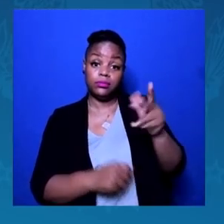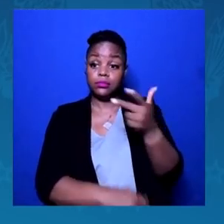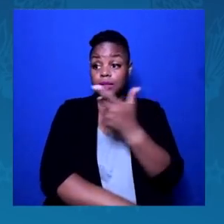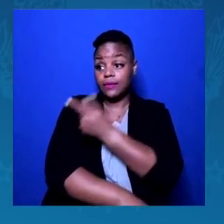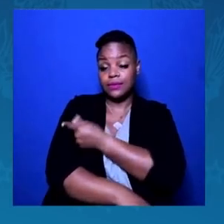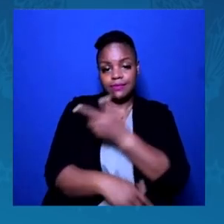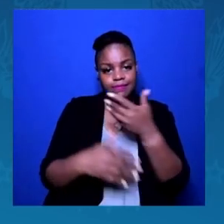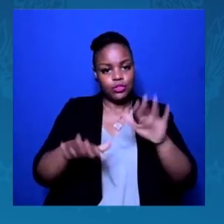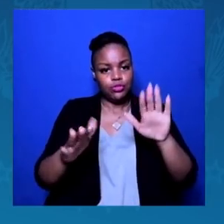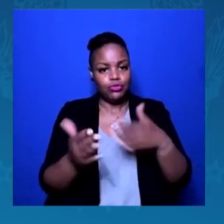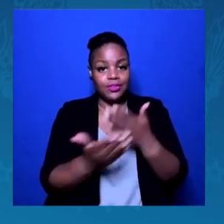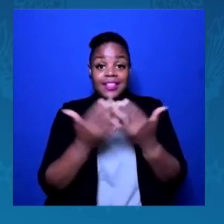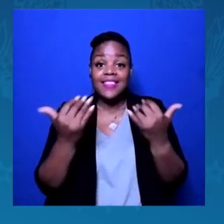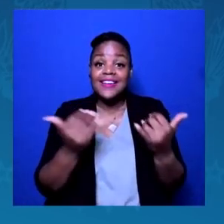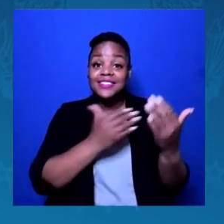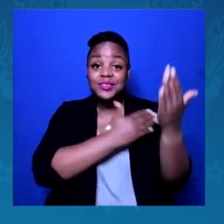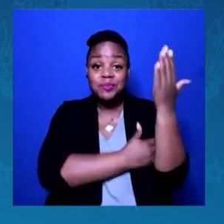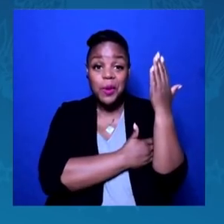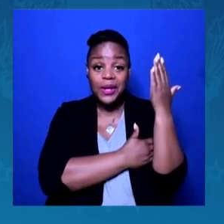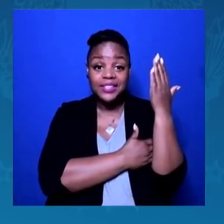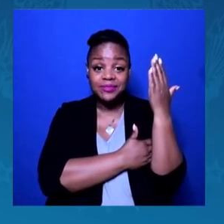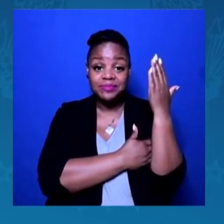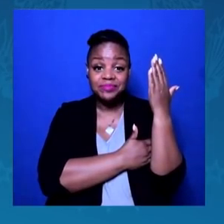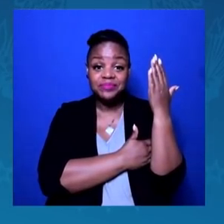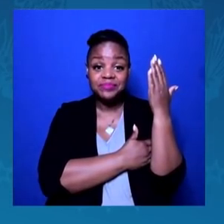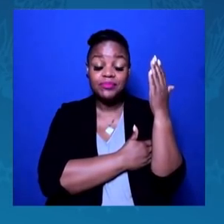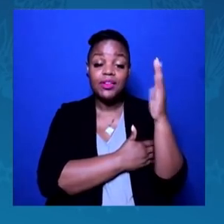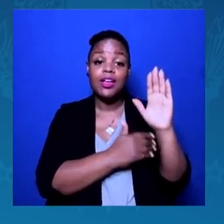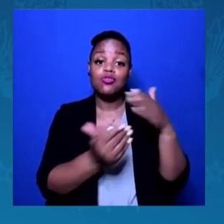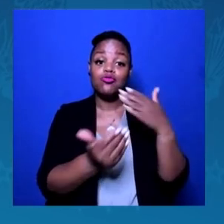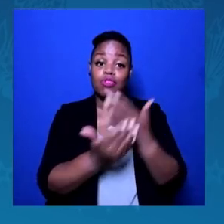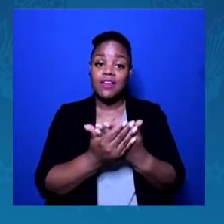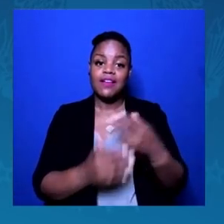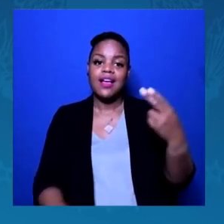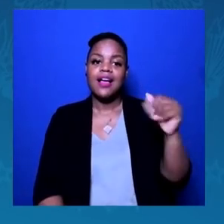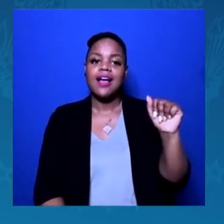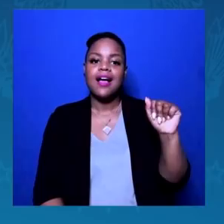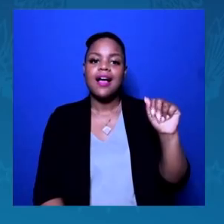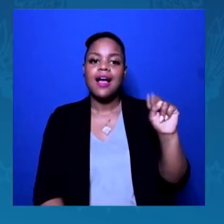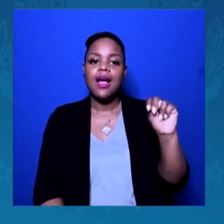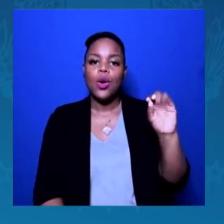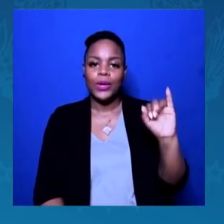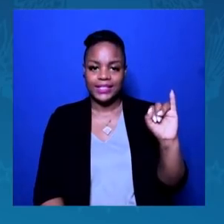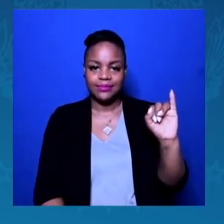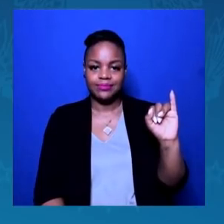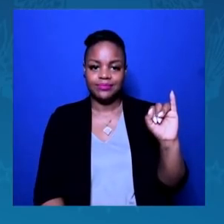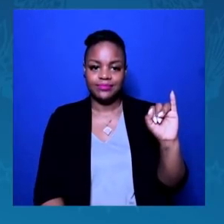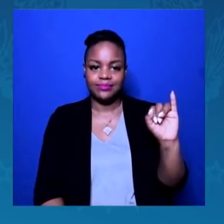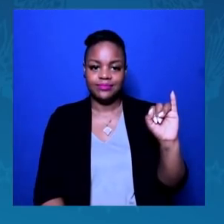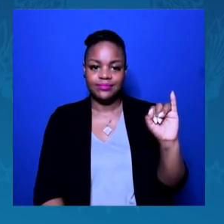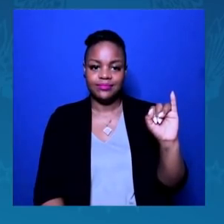We are also supplying freezers to distribute the vaccines and providing millions and public health assistance,